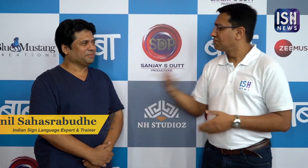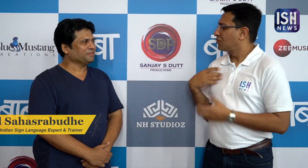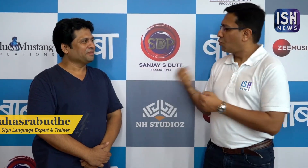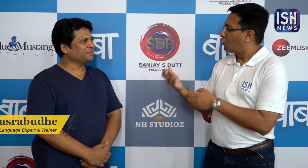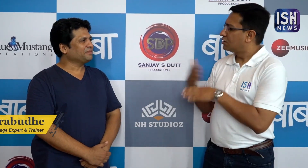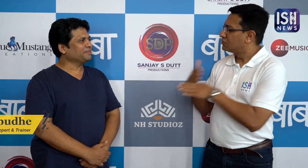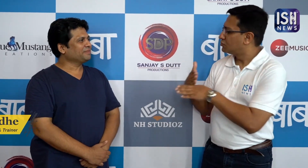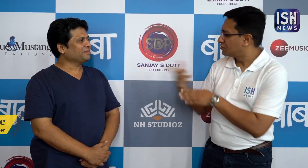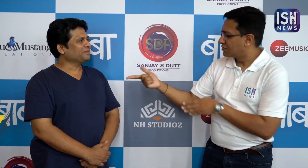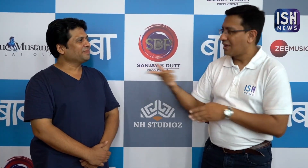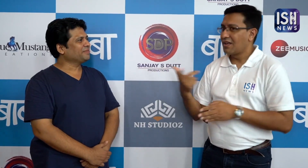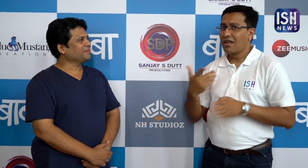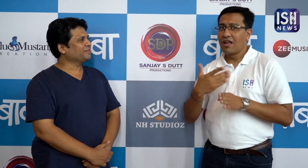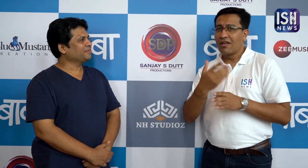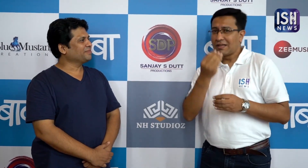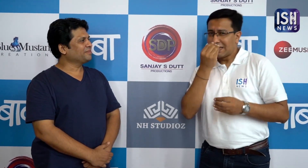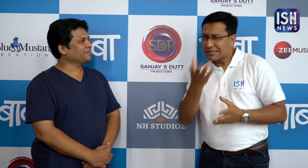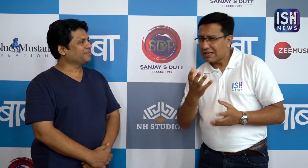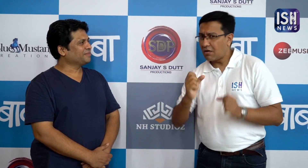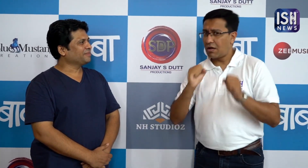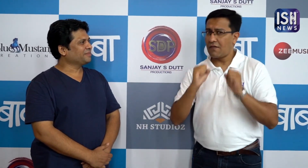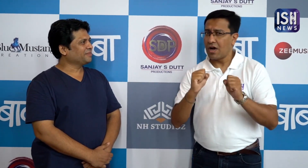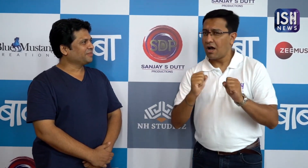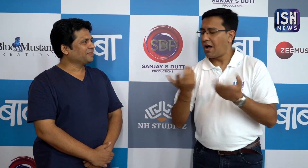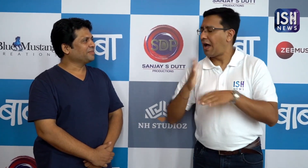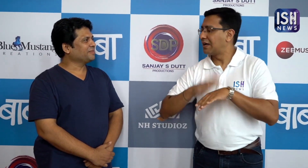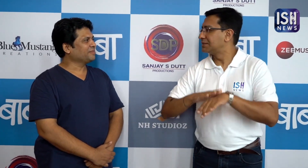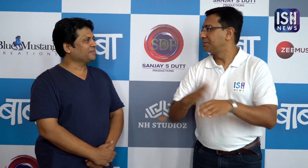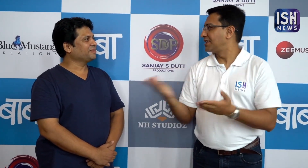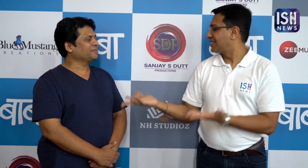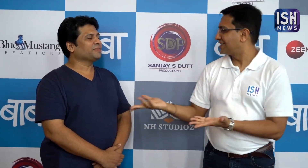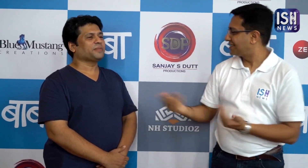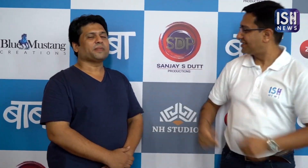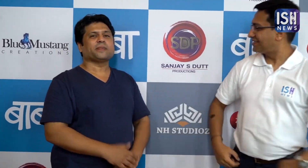I want you to share with us your experience. Was it easy or hard?